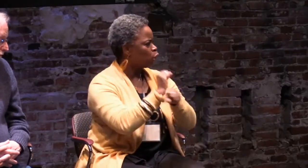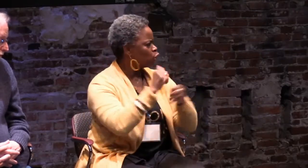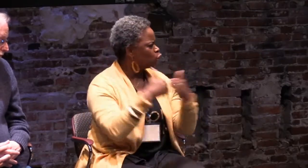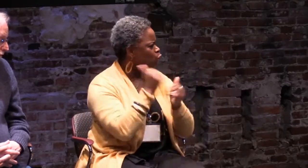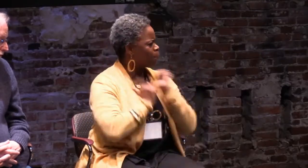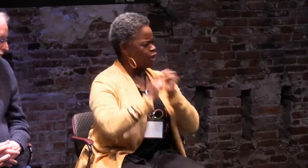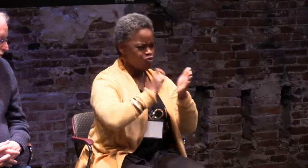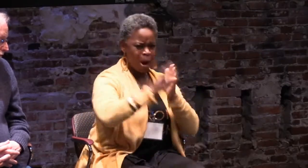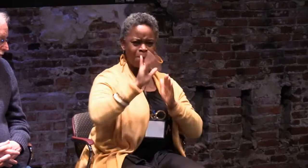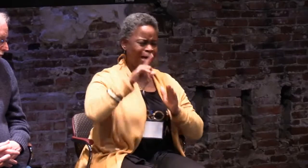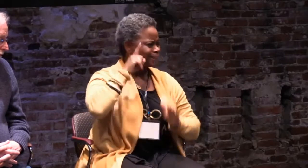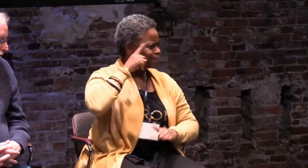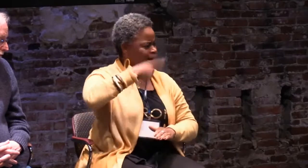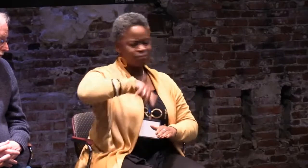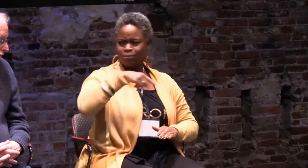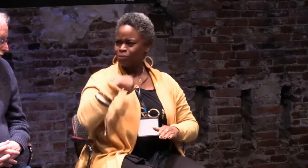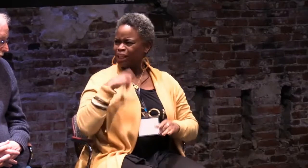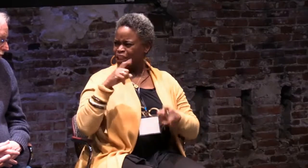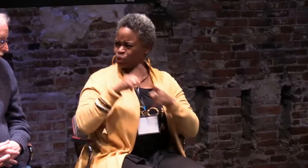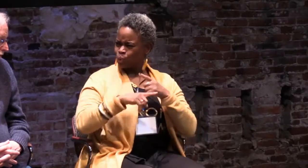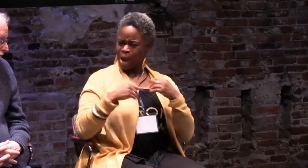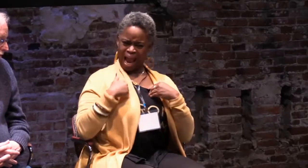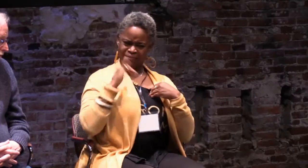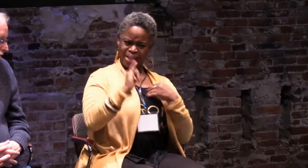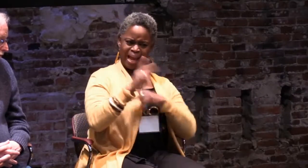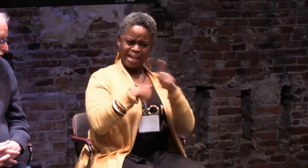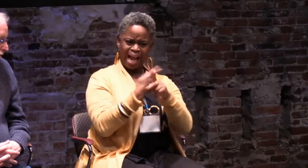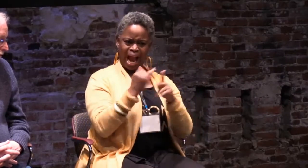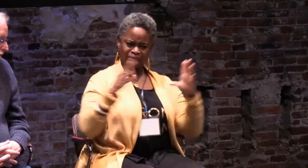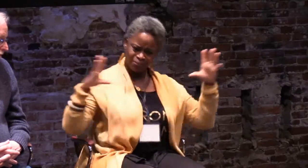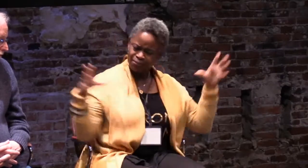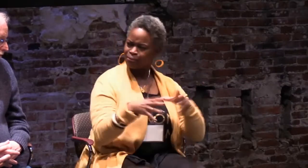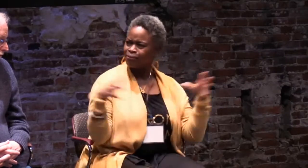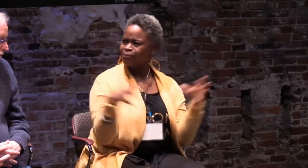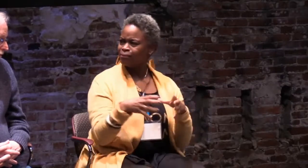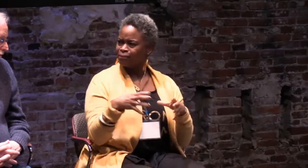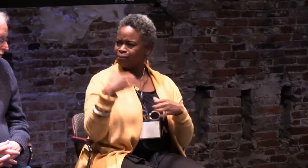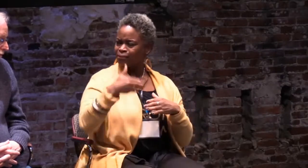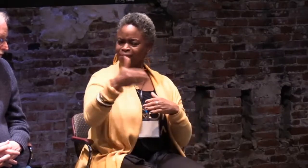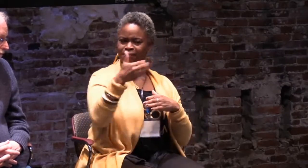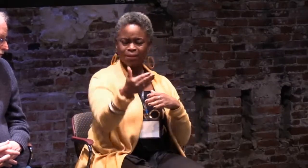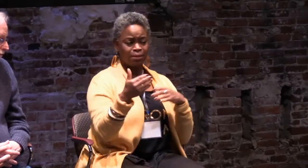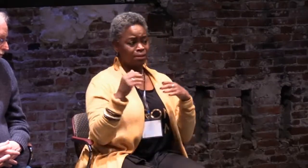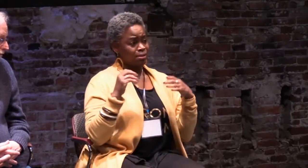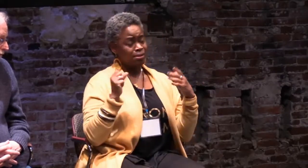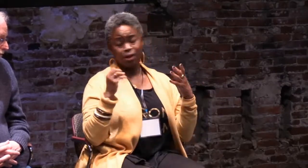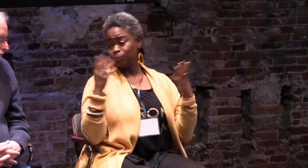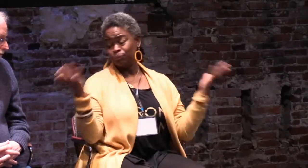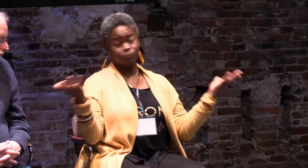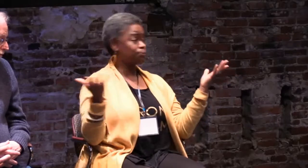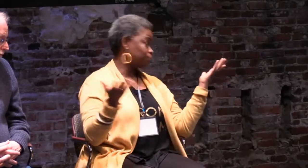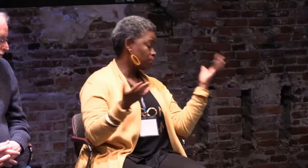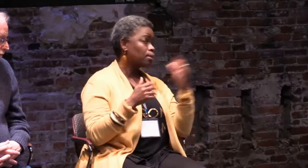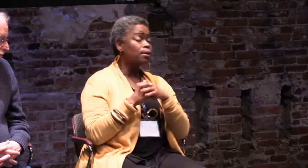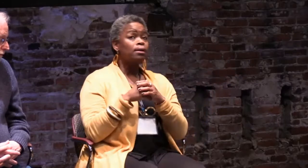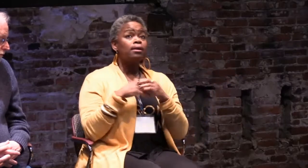And that's how we can develop new work, new plays written by deaf people. So we need to have that kind of opportunity.